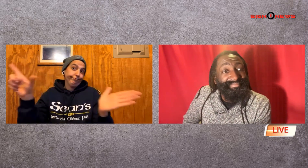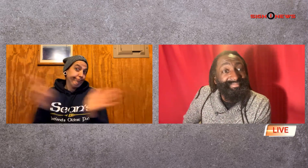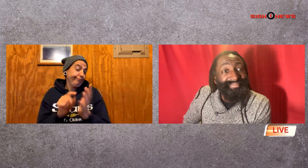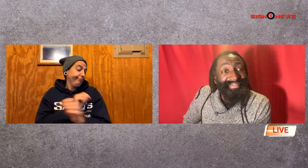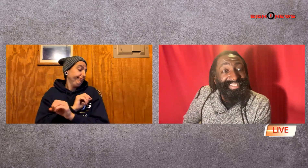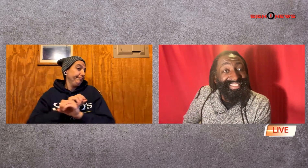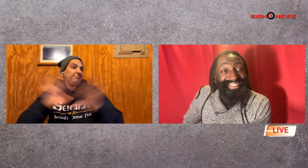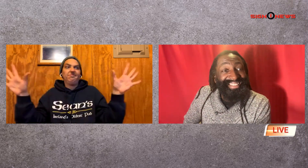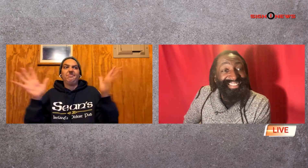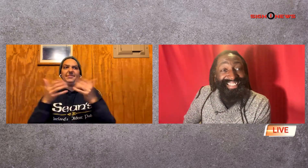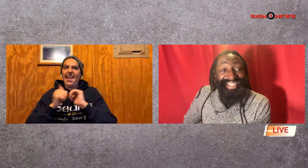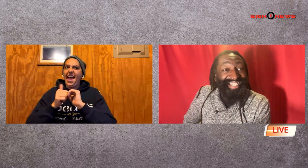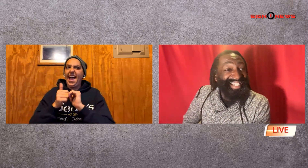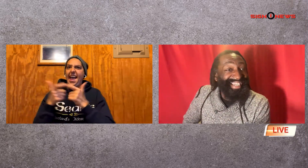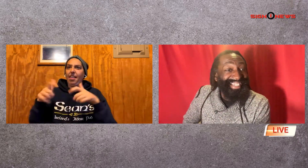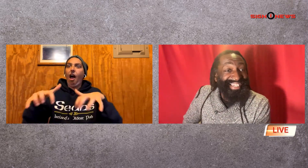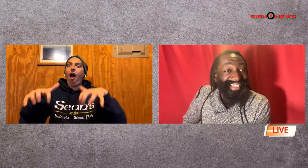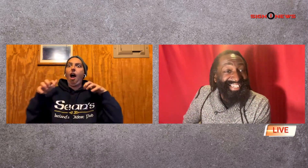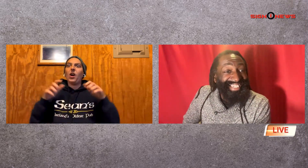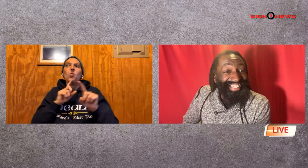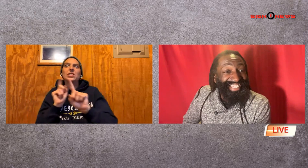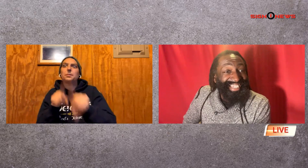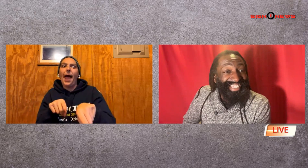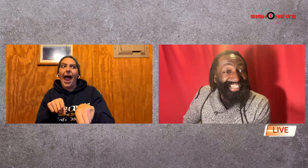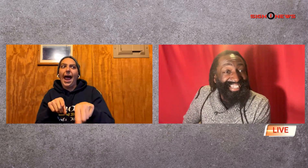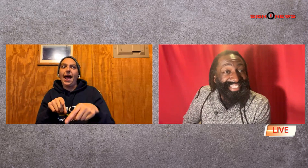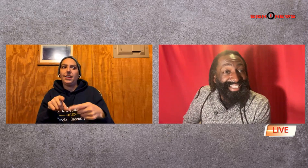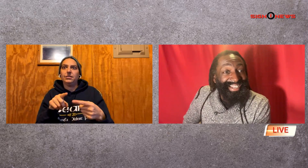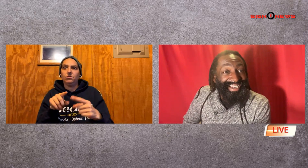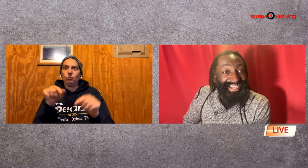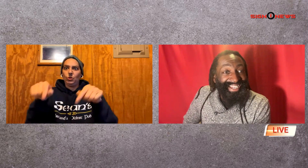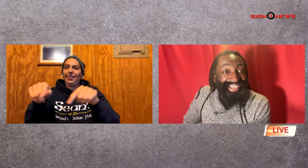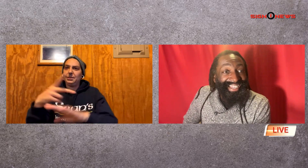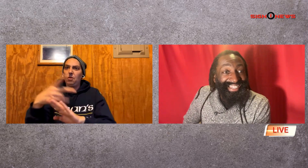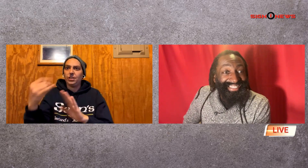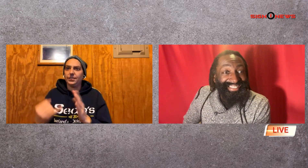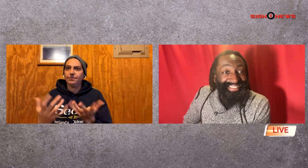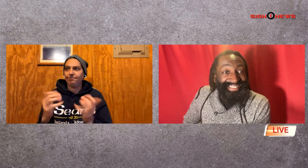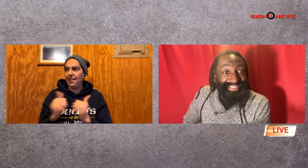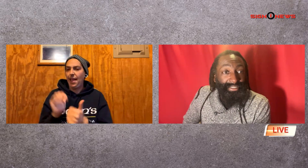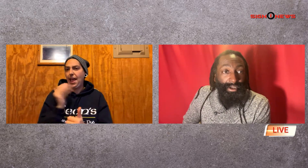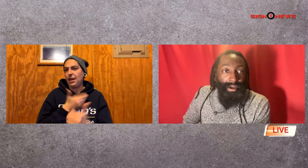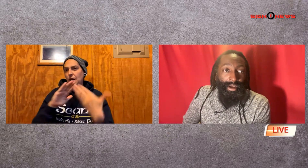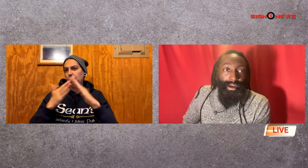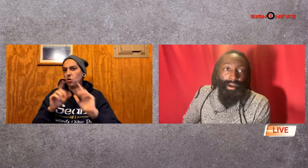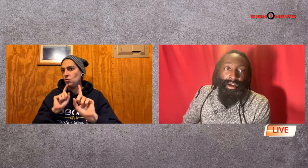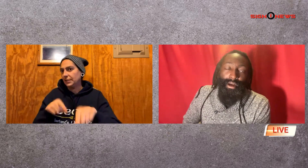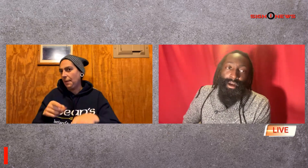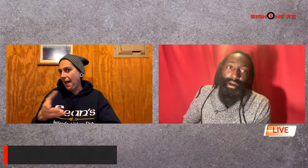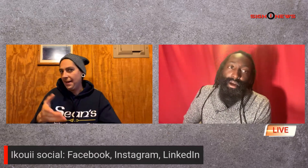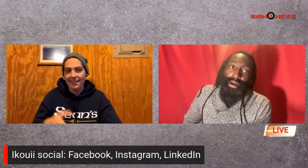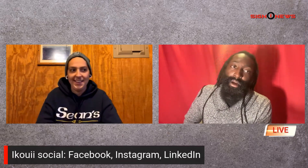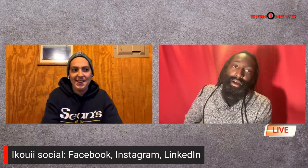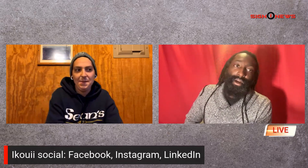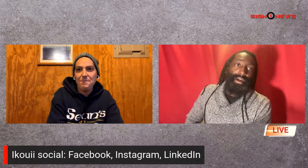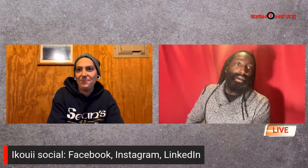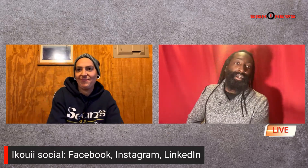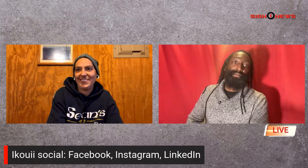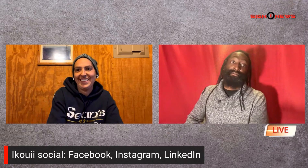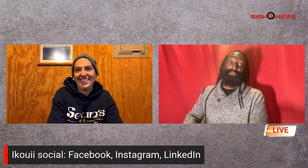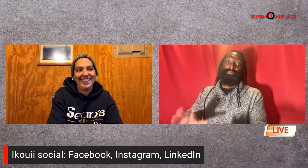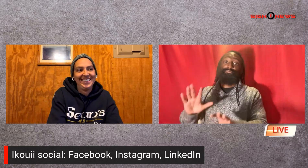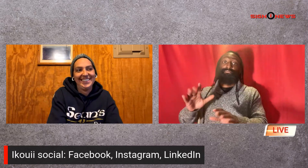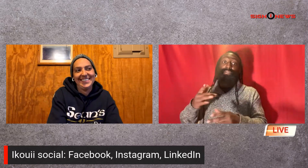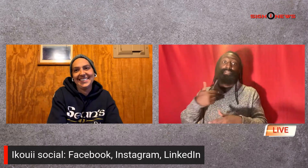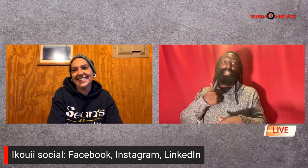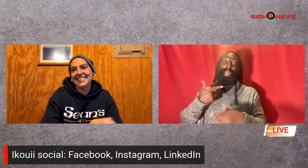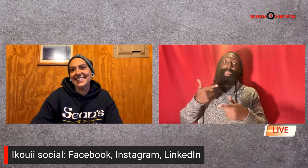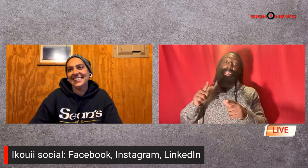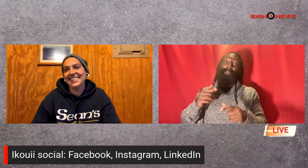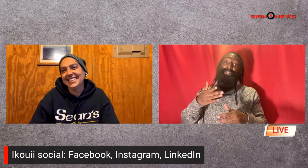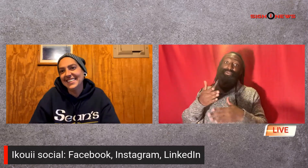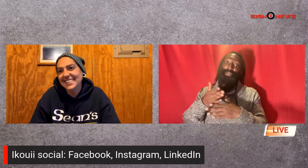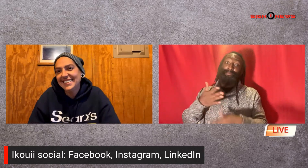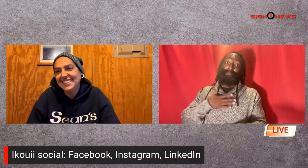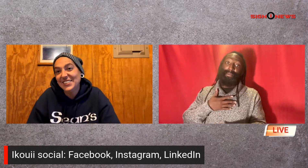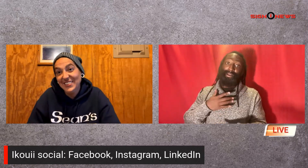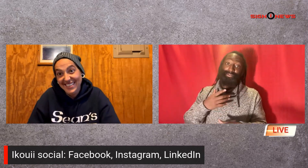so now after the book was printed what's been the audience's response with the project